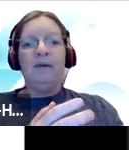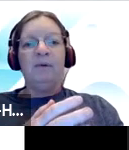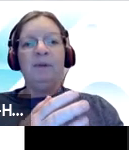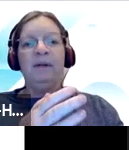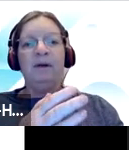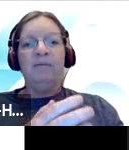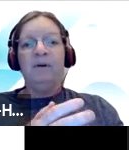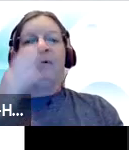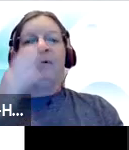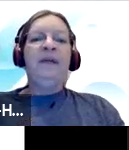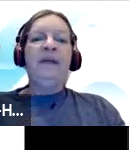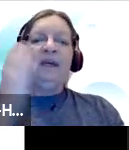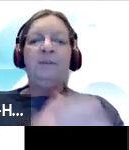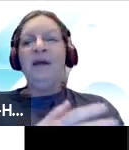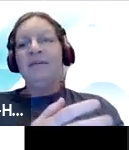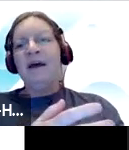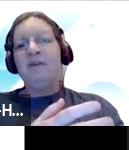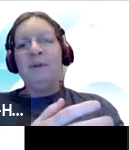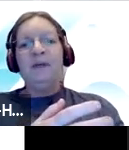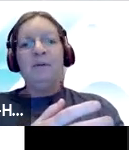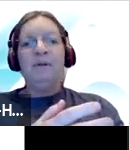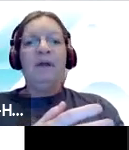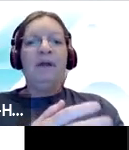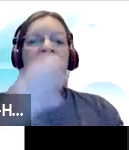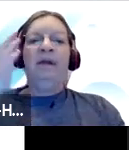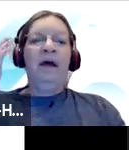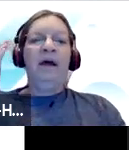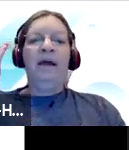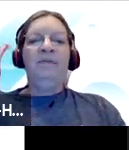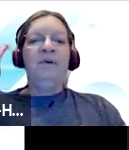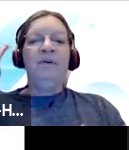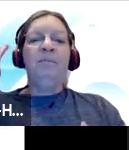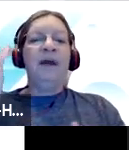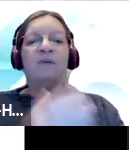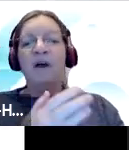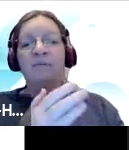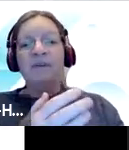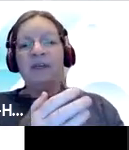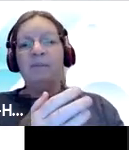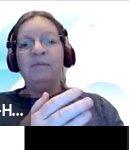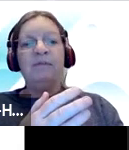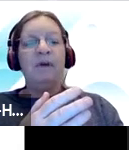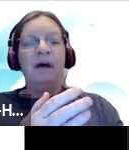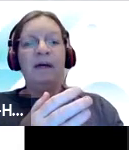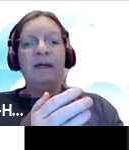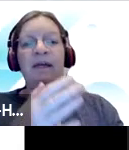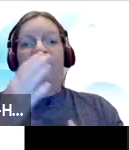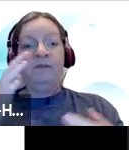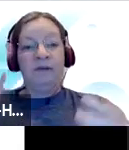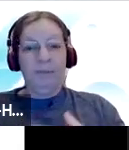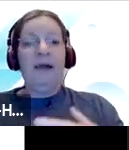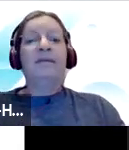, it's a quarter of the bad rate that we already have in the United States. You can see the word here